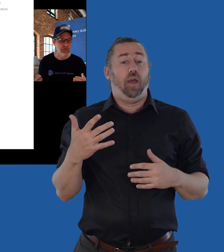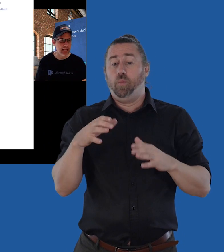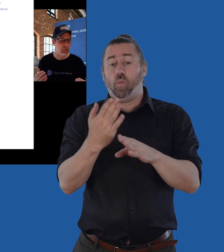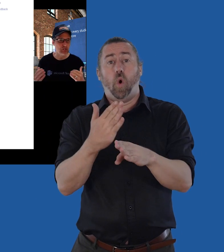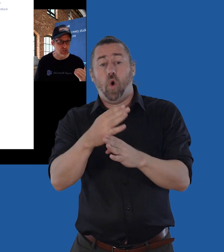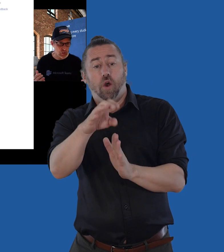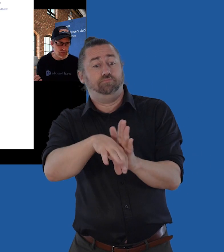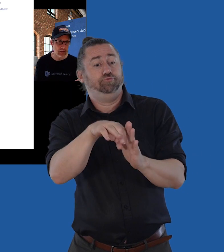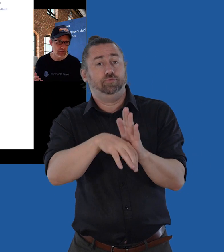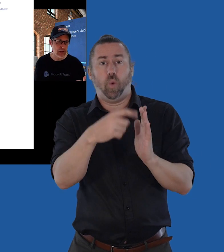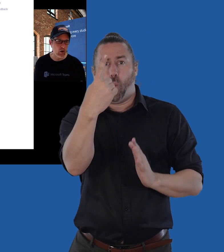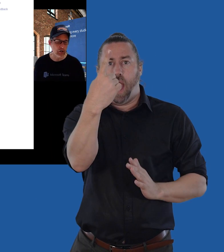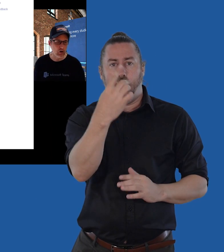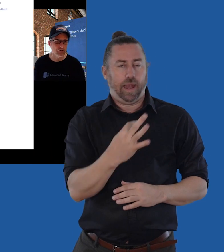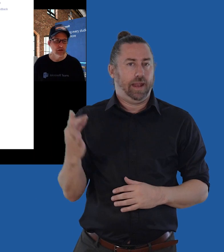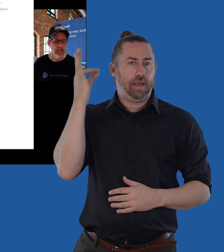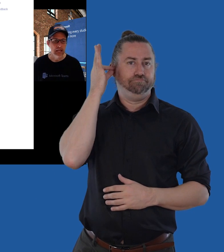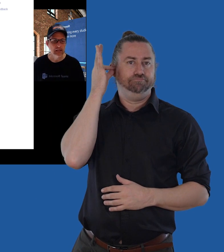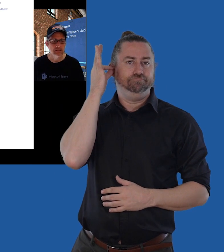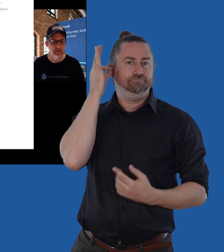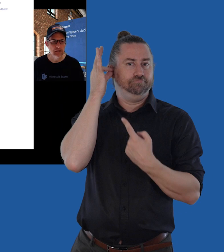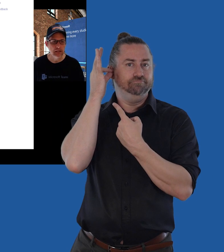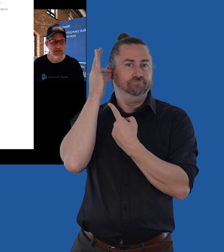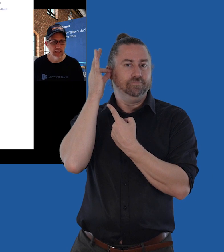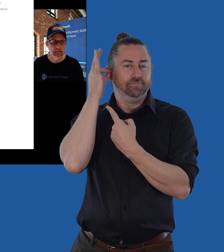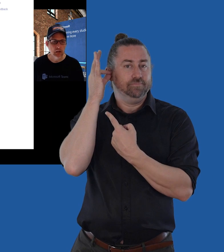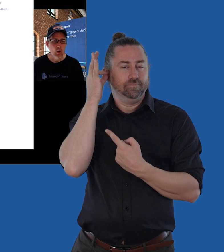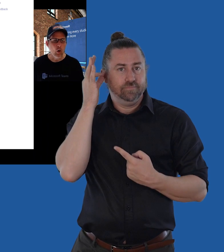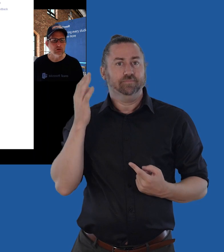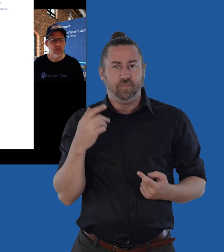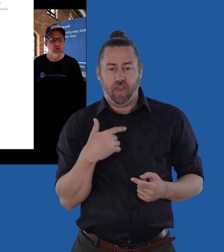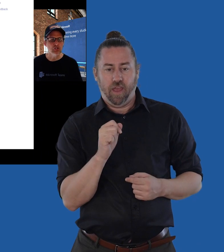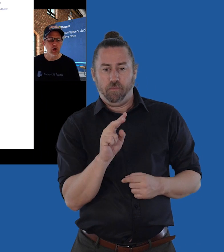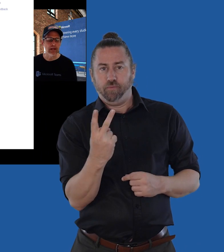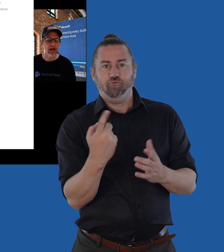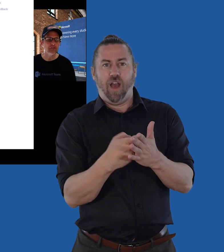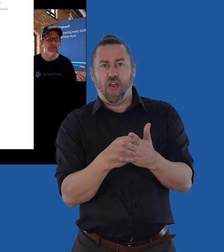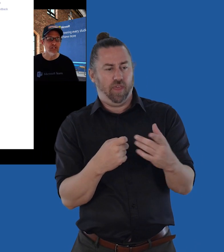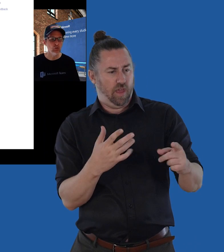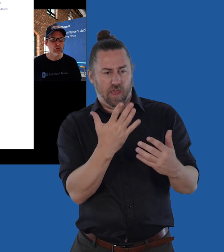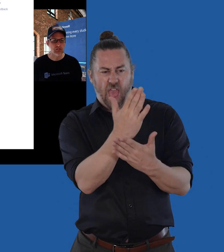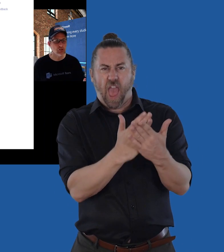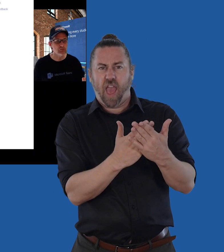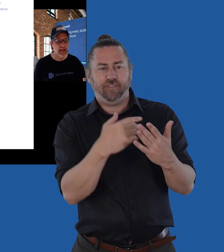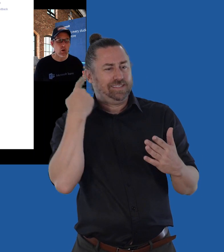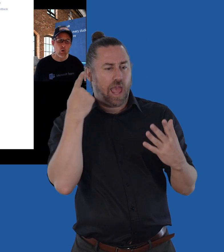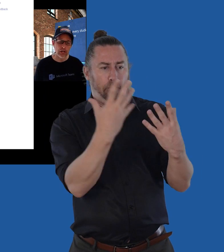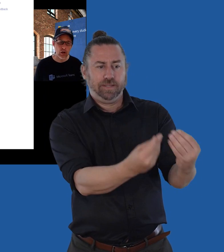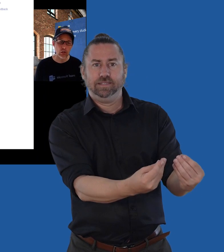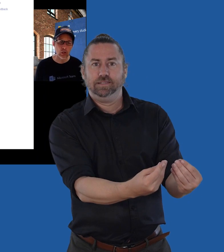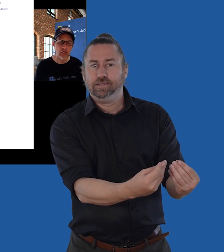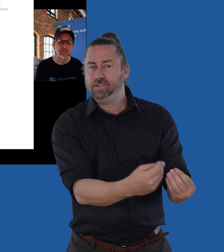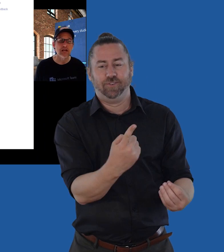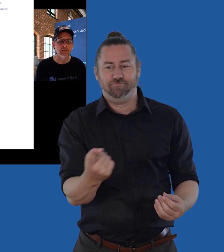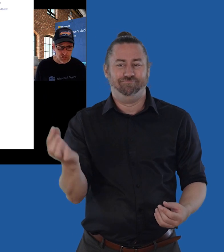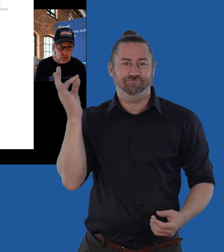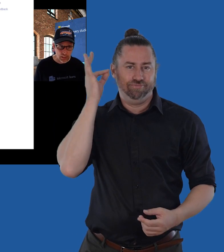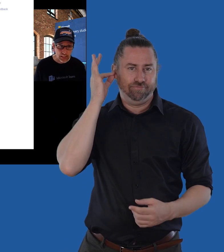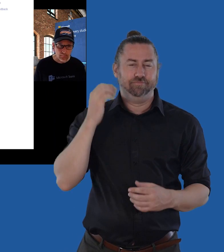Being able to turn that on and off is key. Also showing our visual, excuse me, our audio alerts visually,